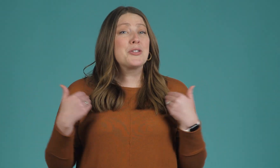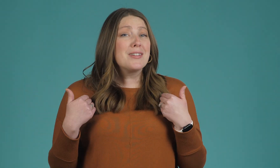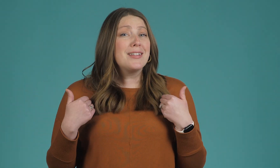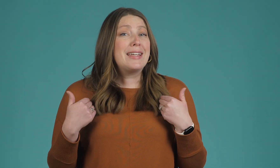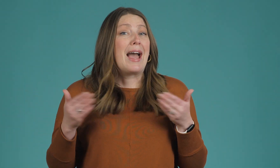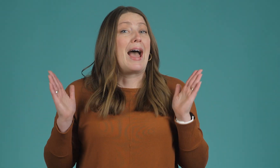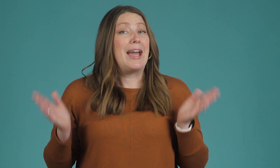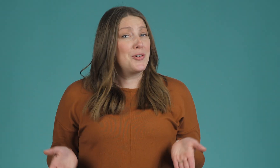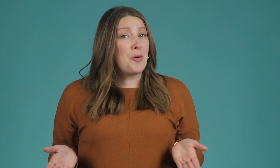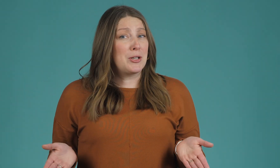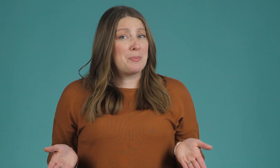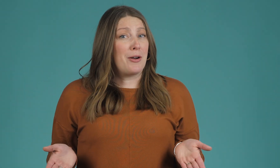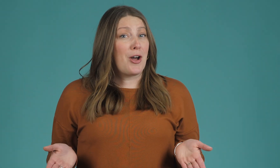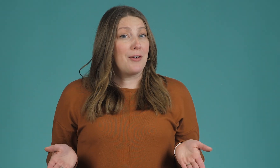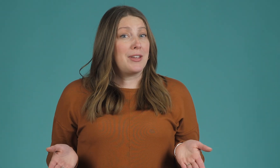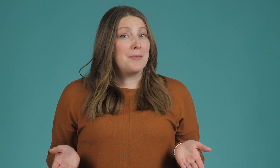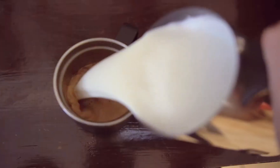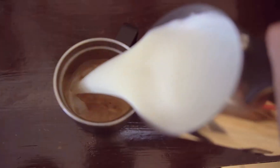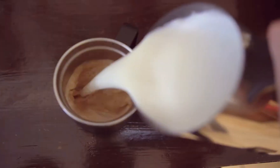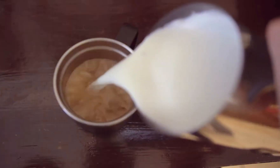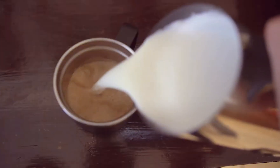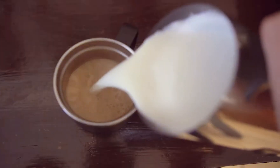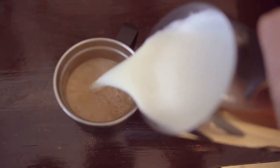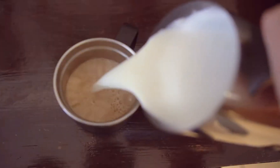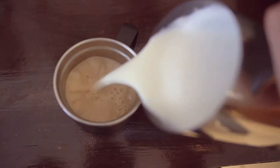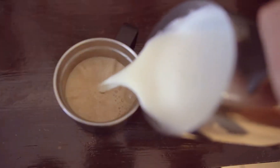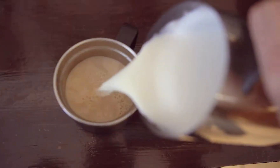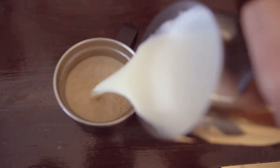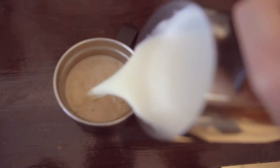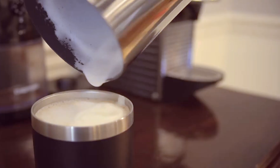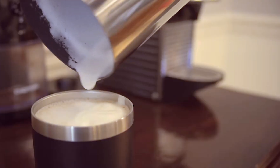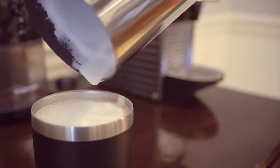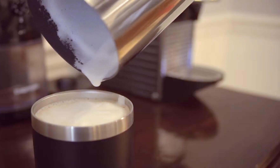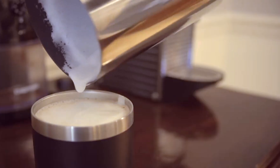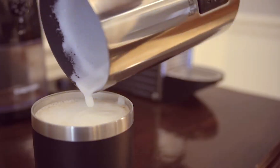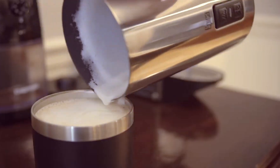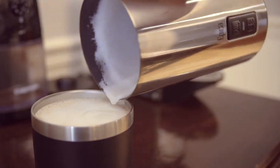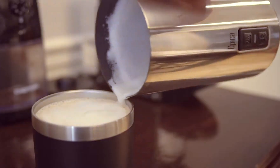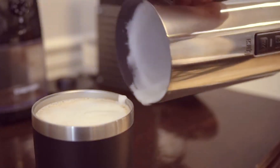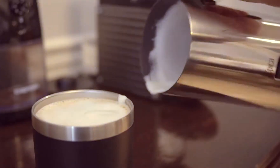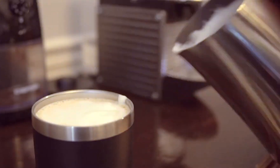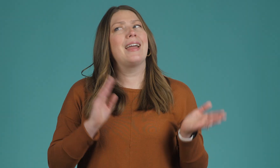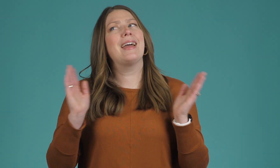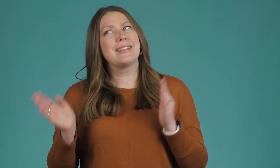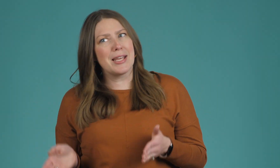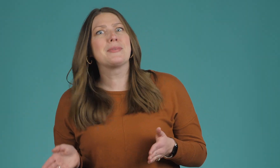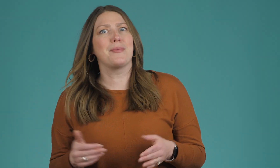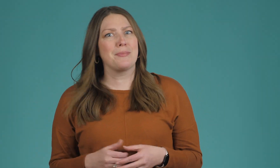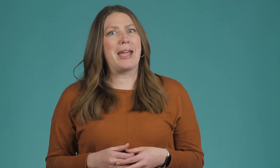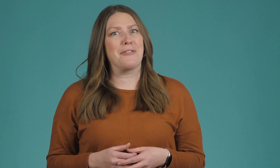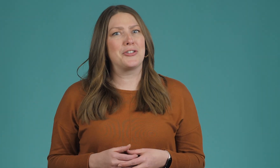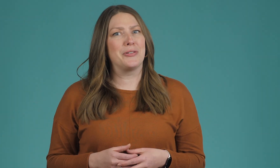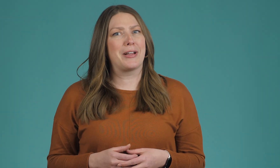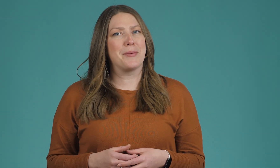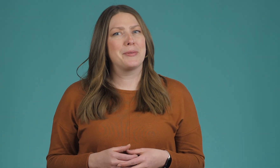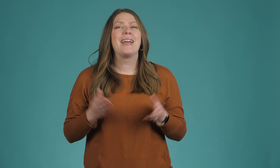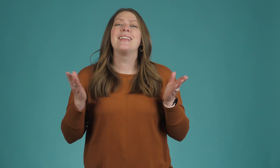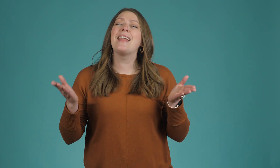Personally, I don't know much about coffee, but I do know how to make my morning cup of Joe and sometimes my afternoon cup.